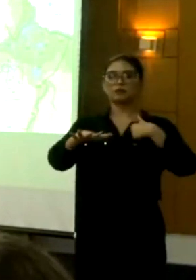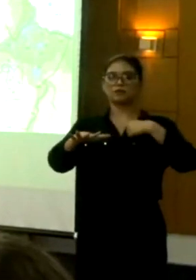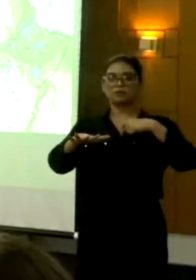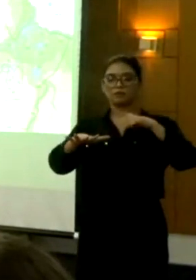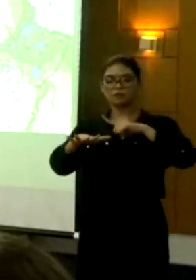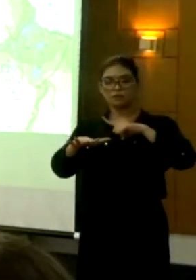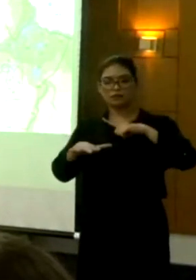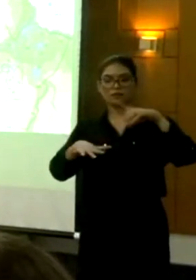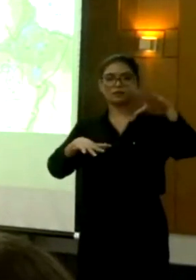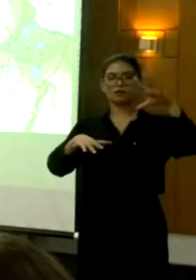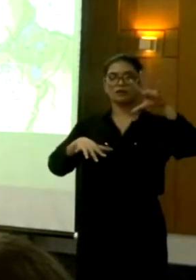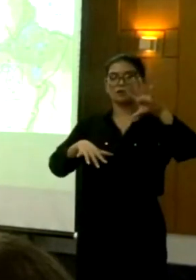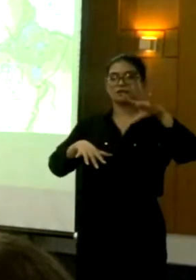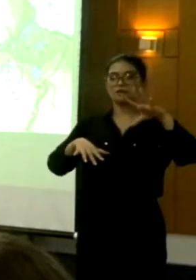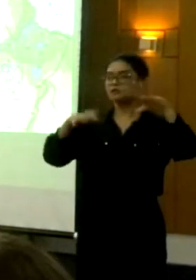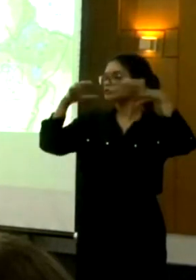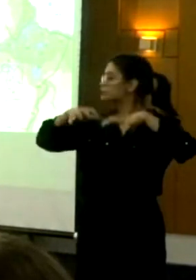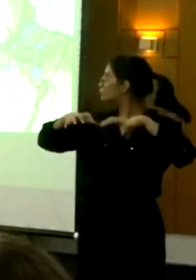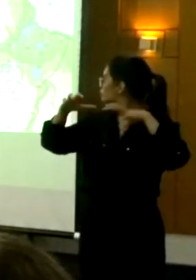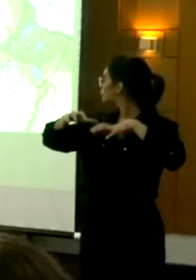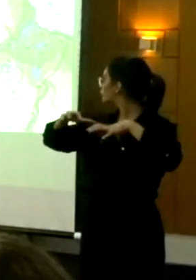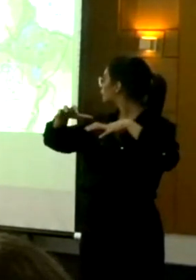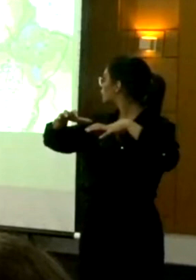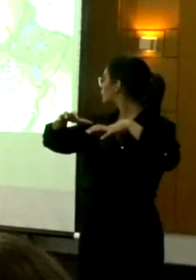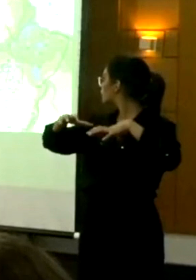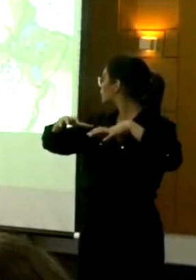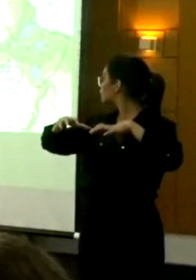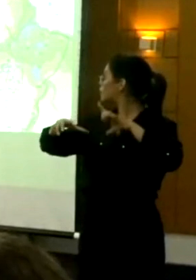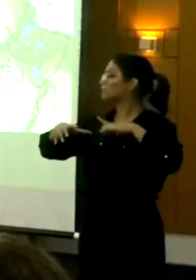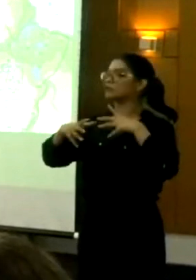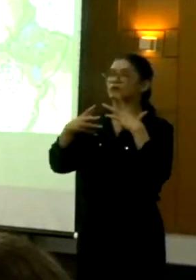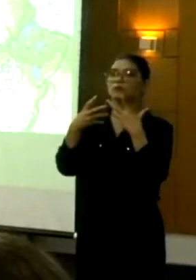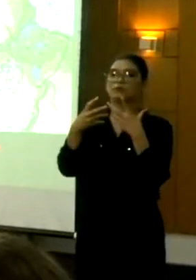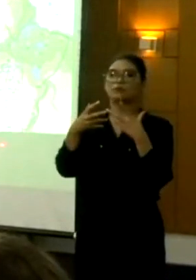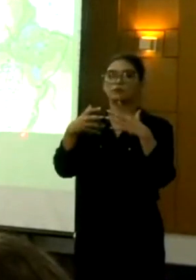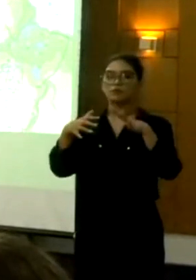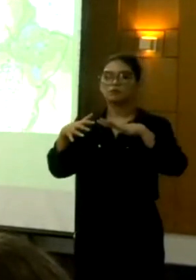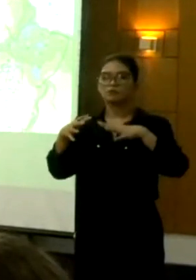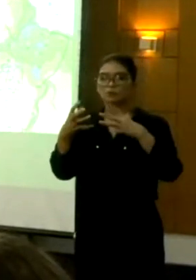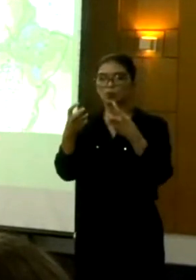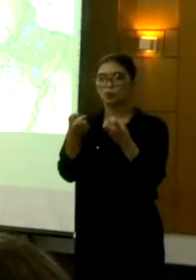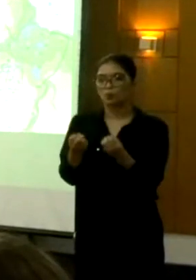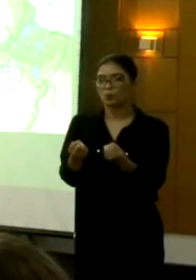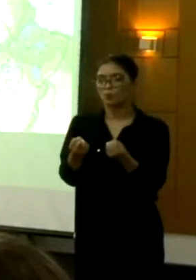and on this side, the dry regime, I will highlight two here indigenous territories to the south